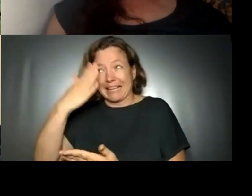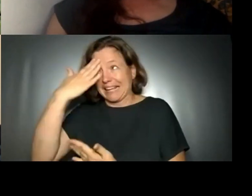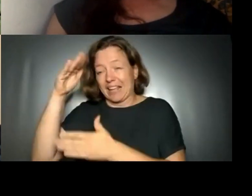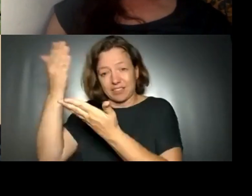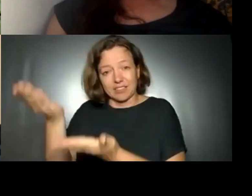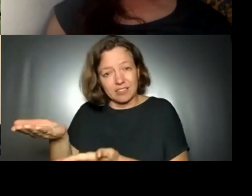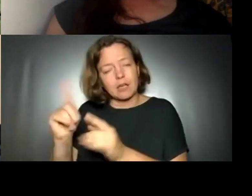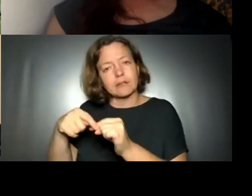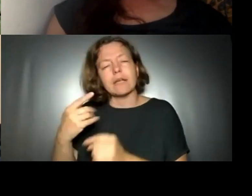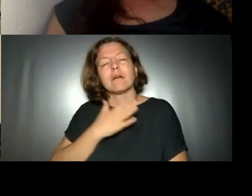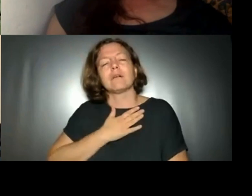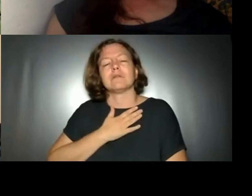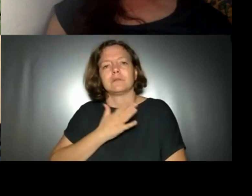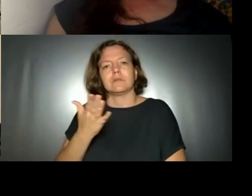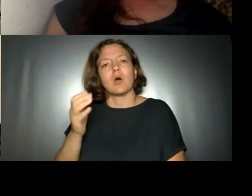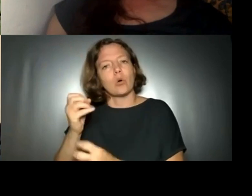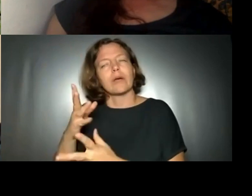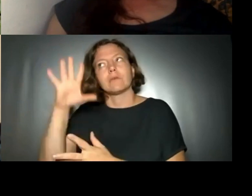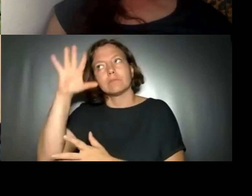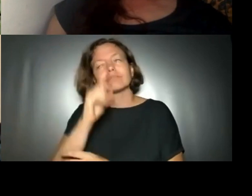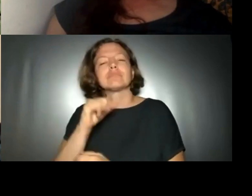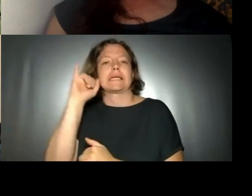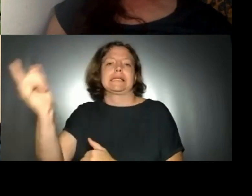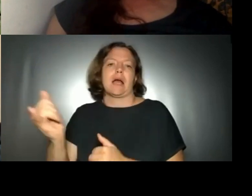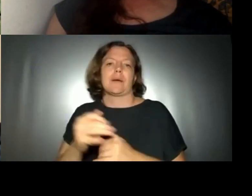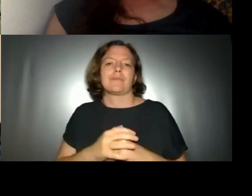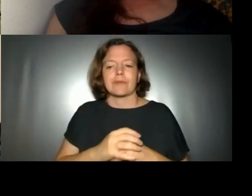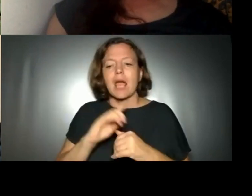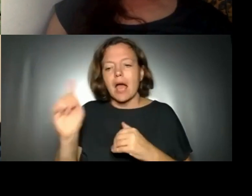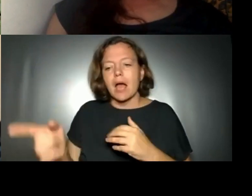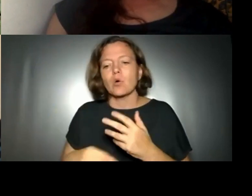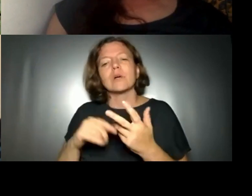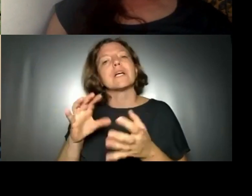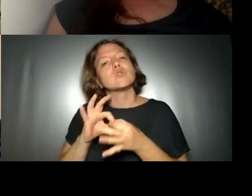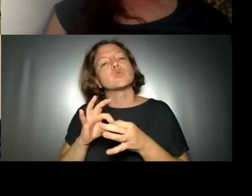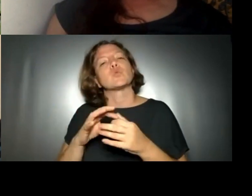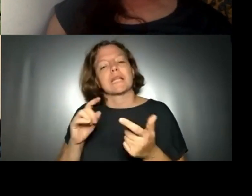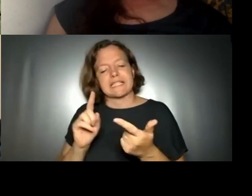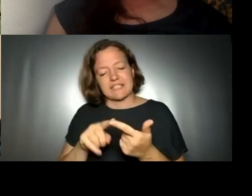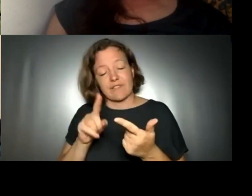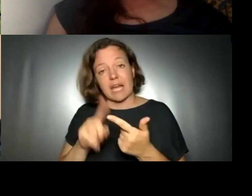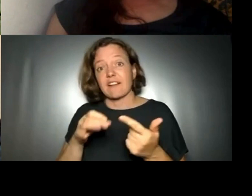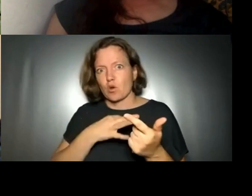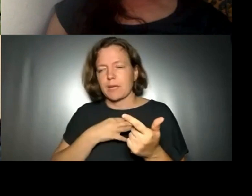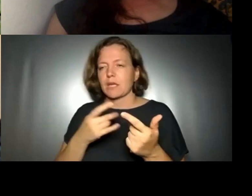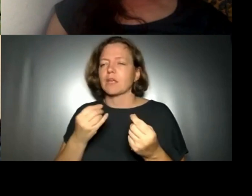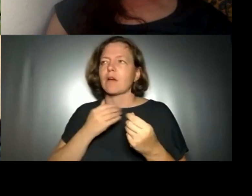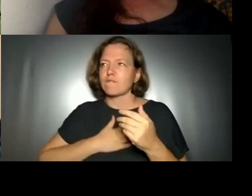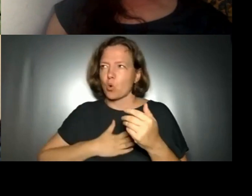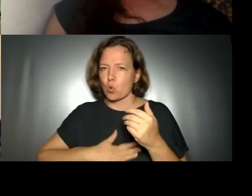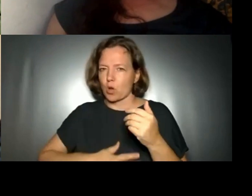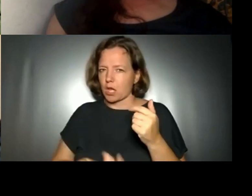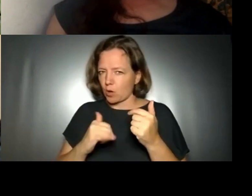And it is often also bound to the second thing that I think is very important for making me feel safe: it's accountability.